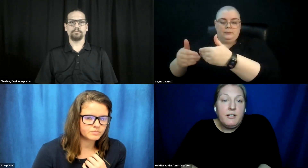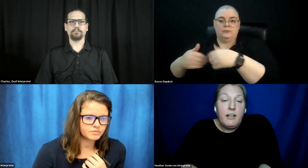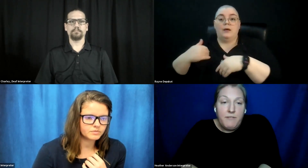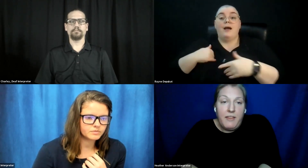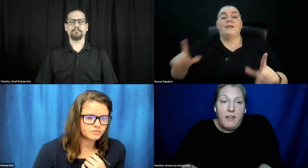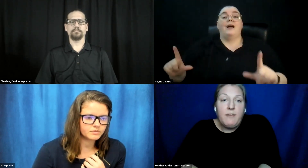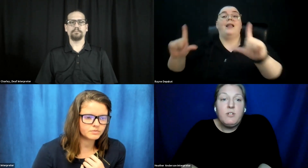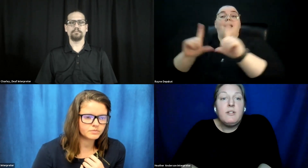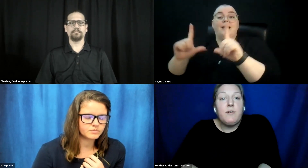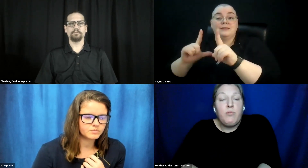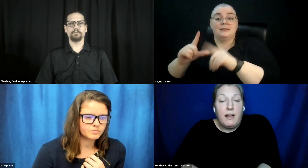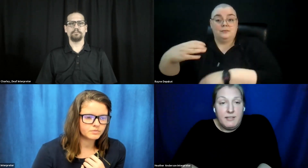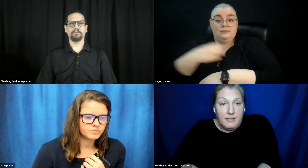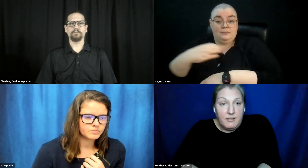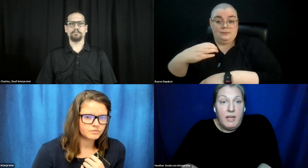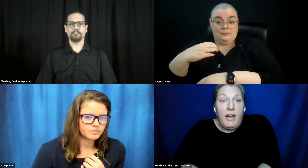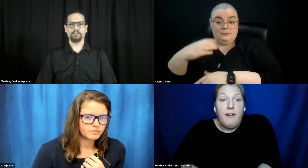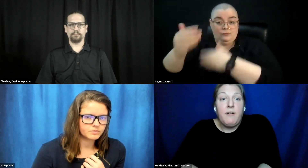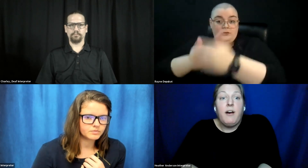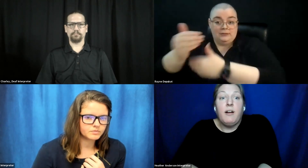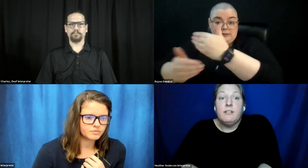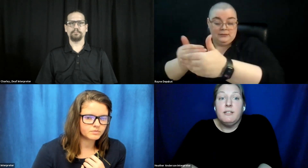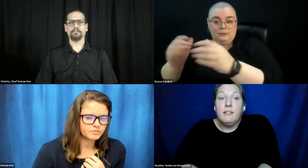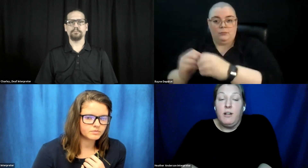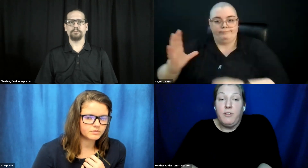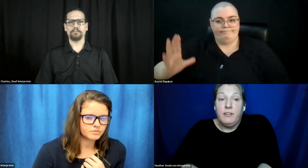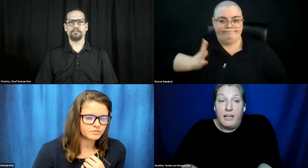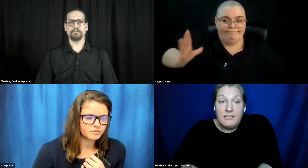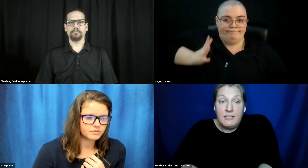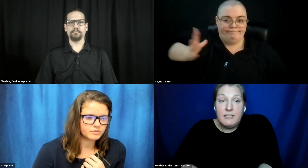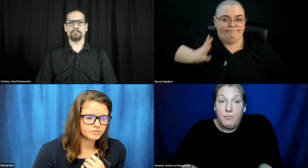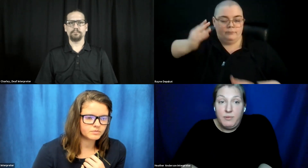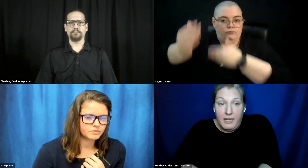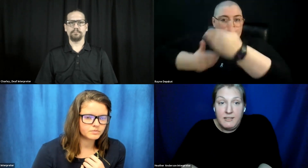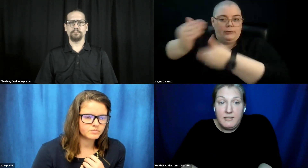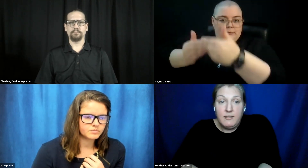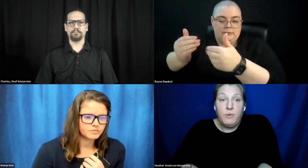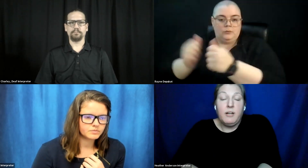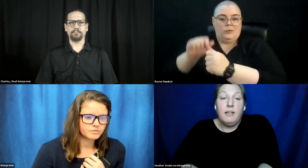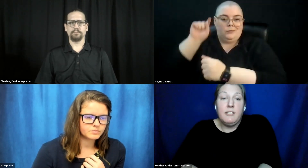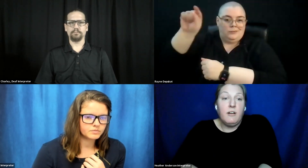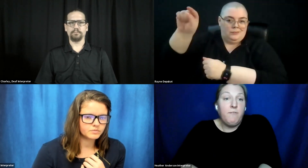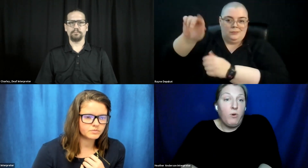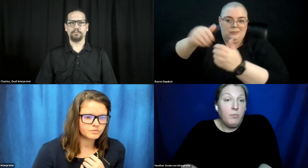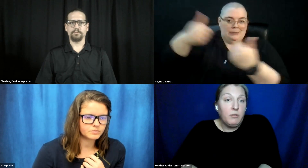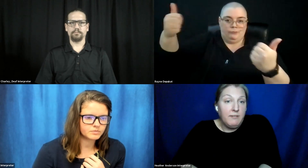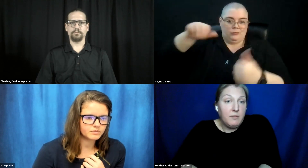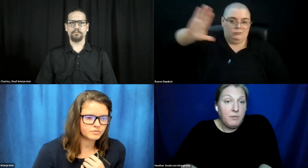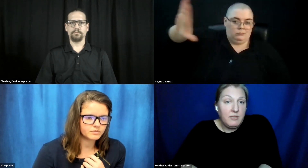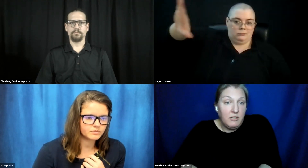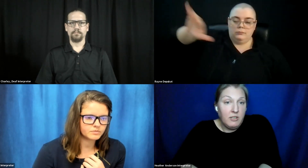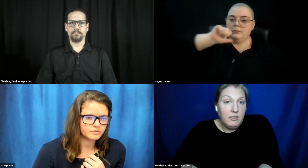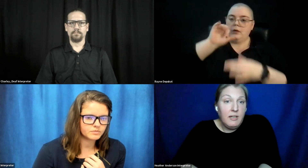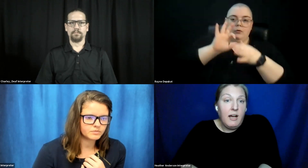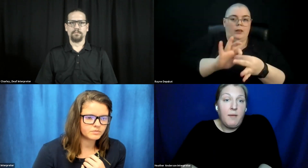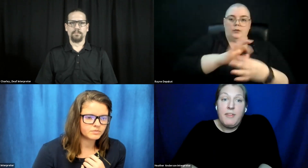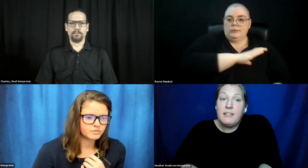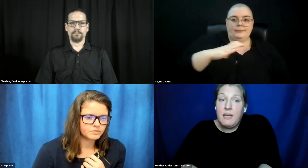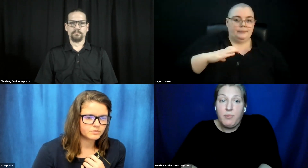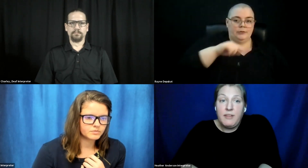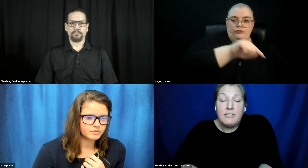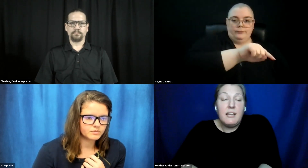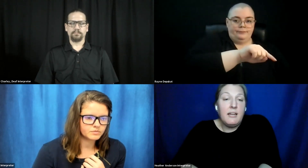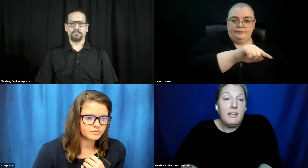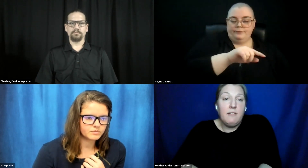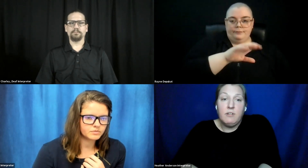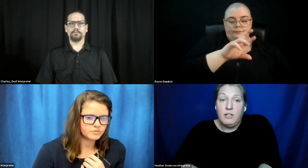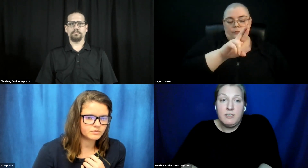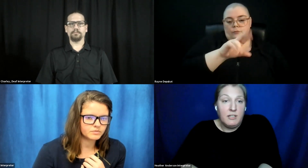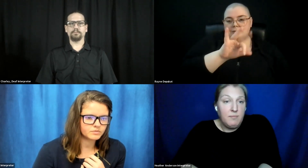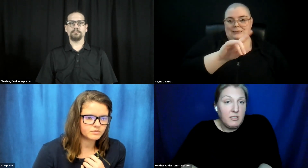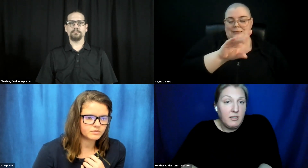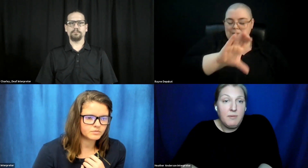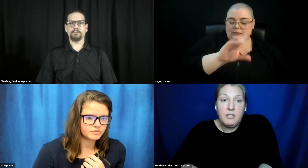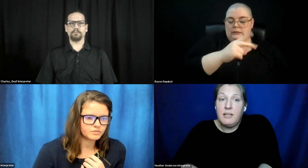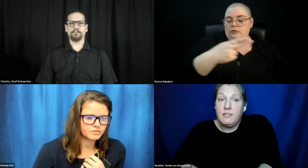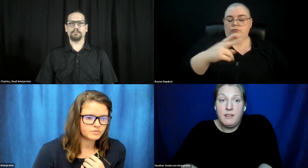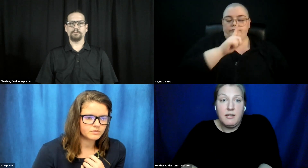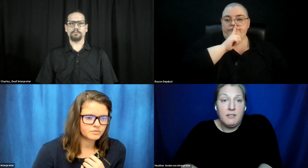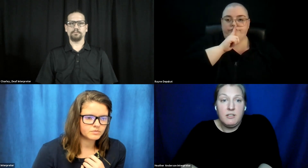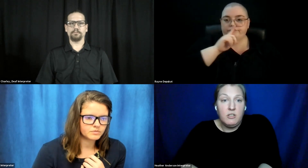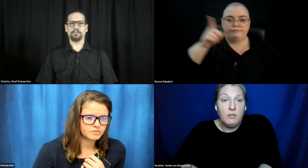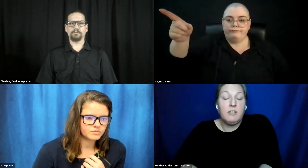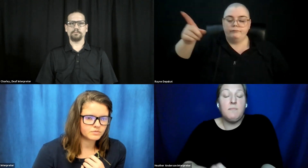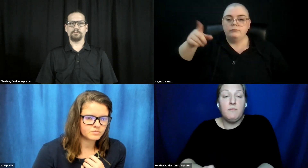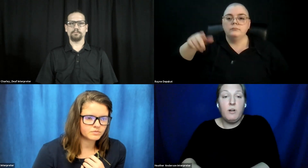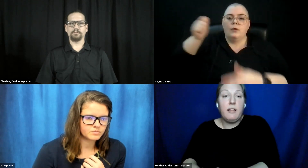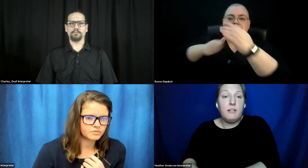I want to clarify that we have two different processes we have a you know the licensed complaint, where it's a formal grievance procedure. And that's separate that's not in regards to the commission the Commission has nothing to do the Royal Commission